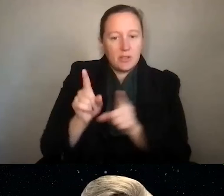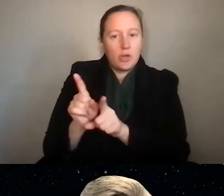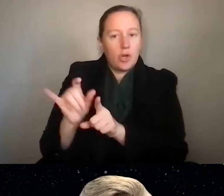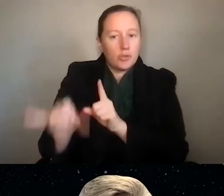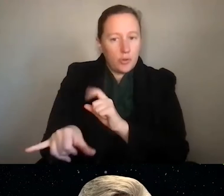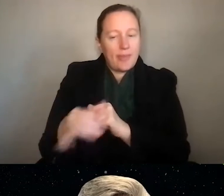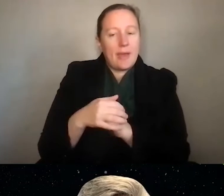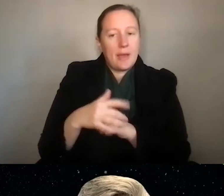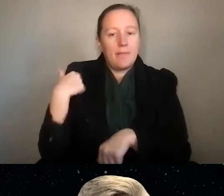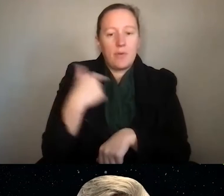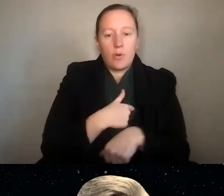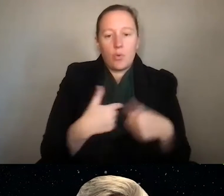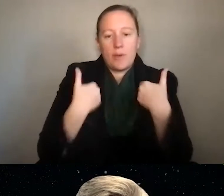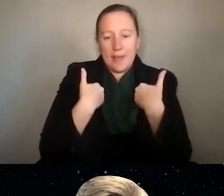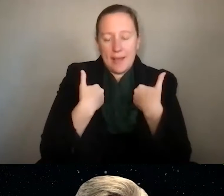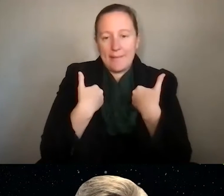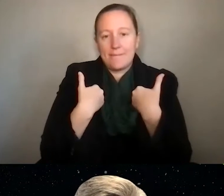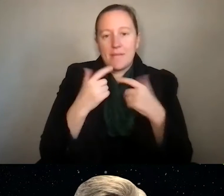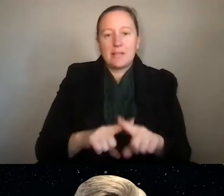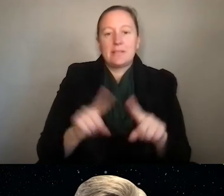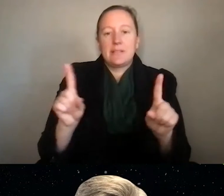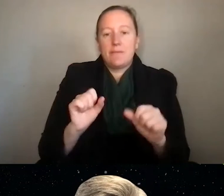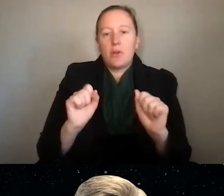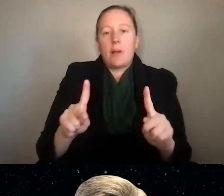We have different opportunities,